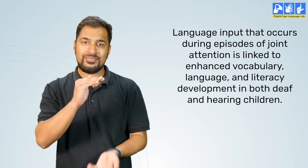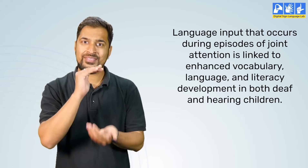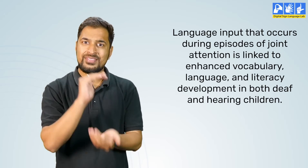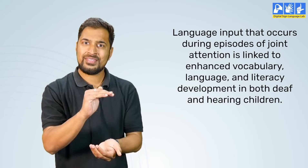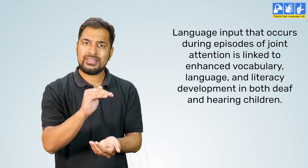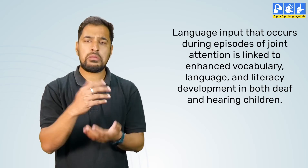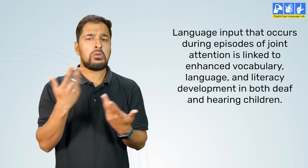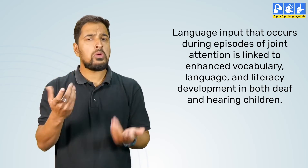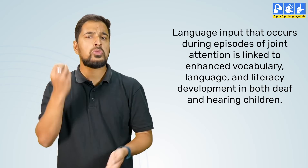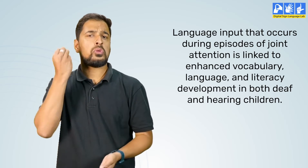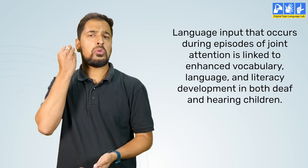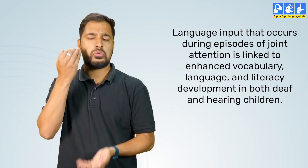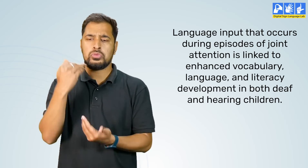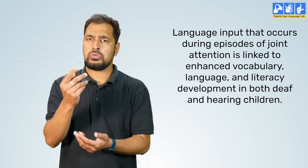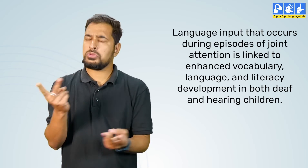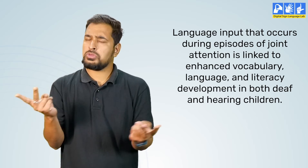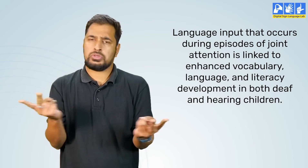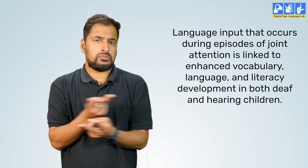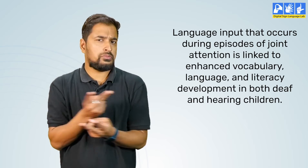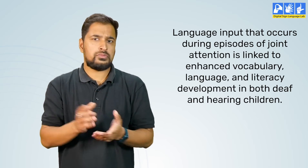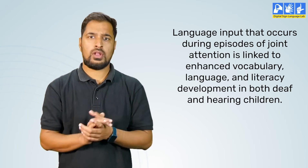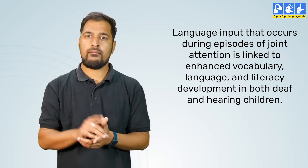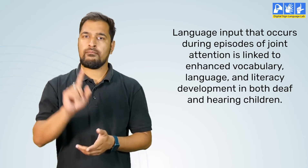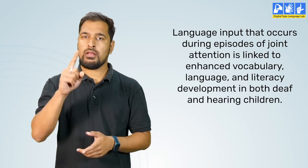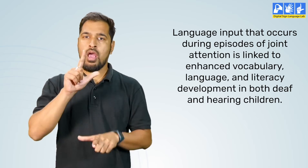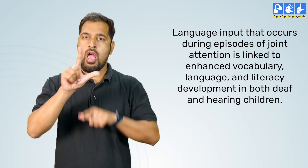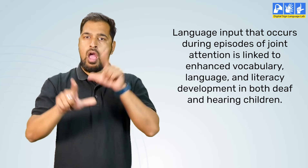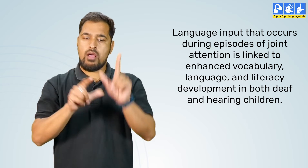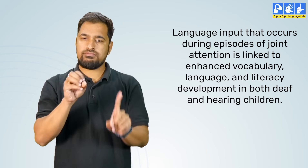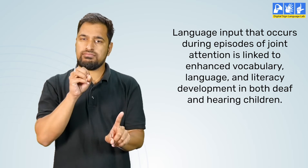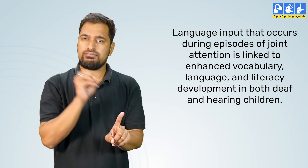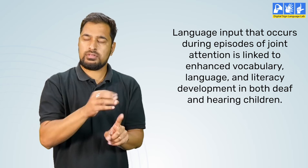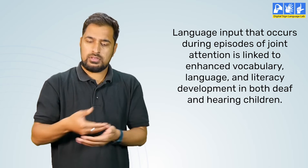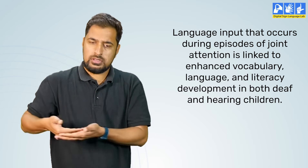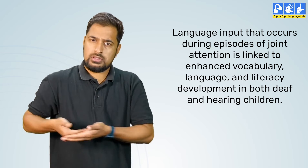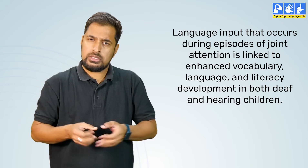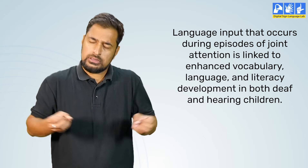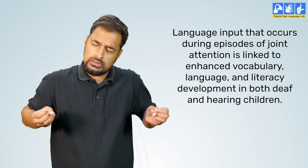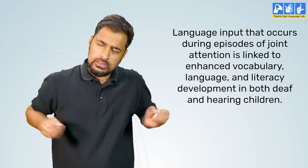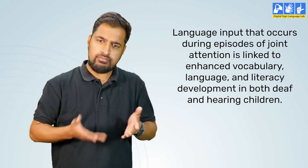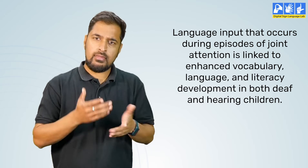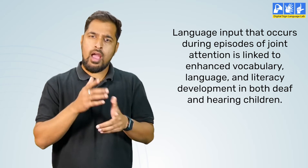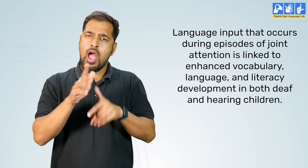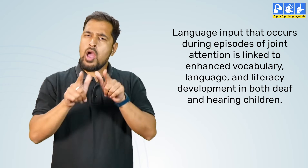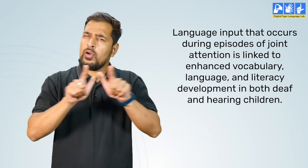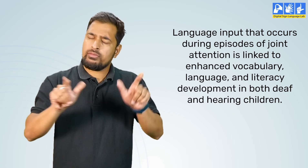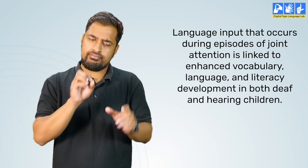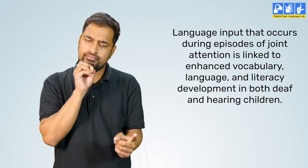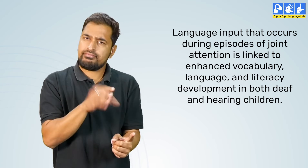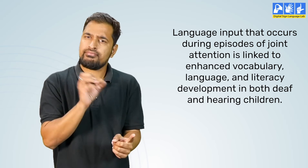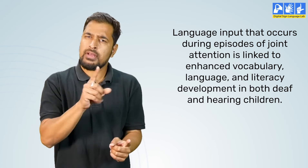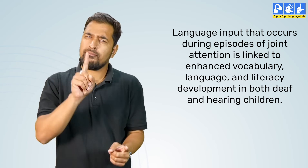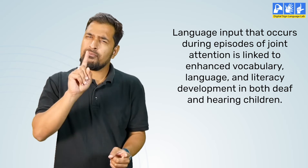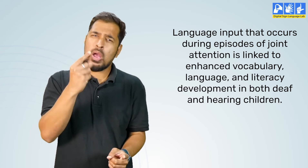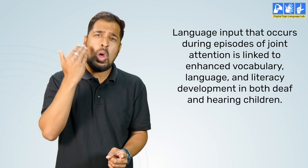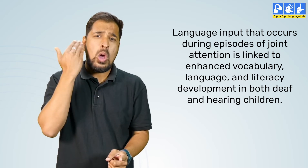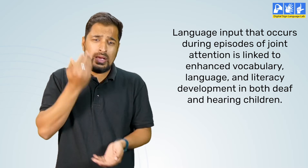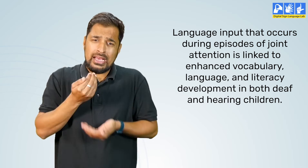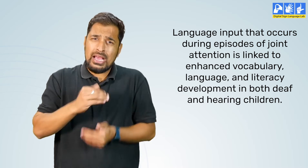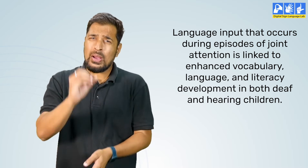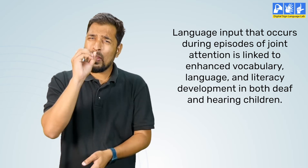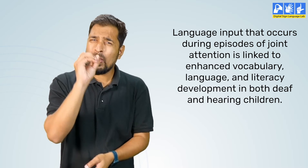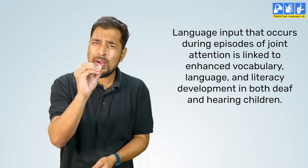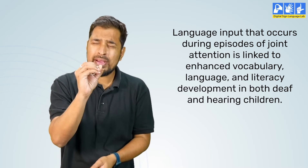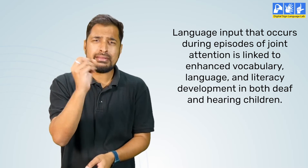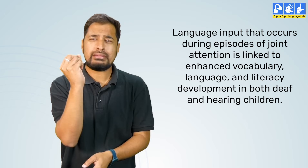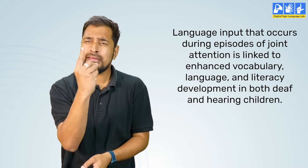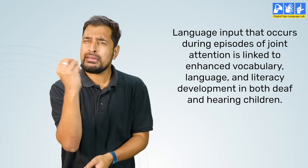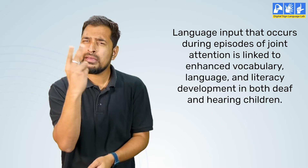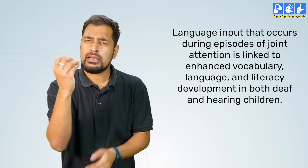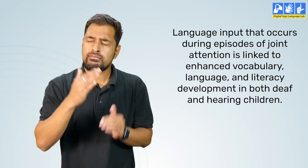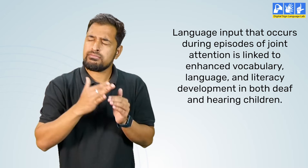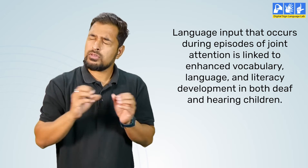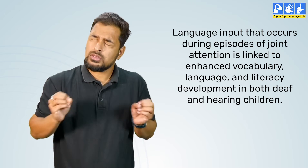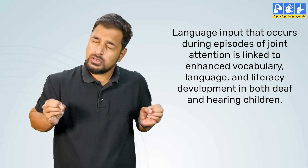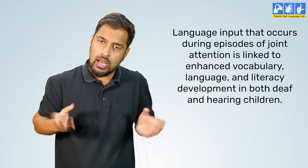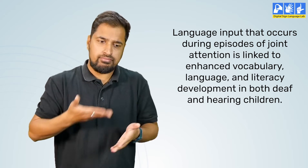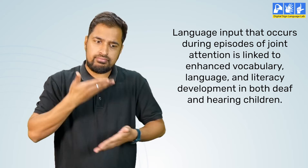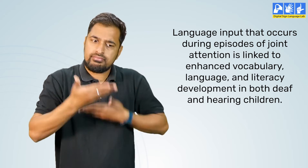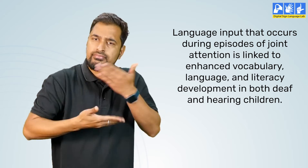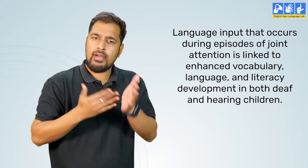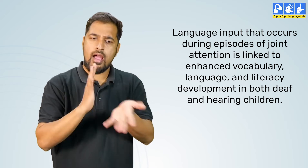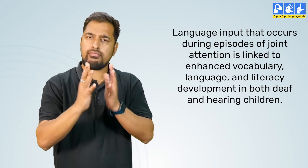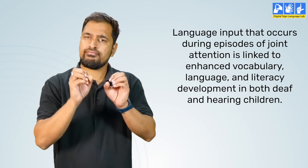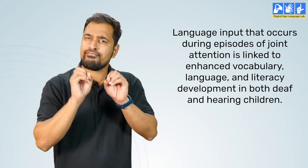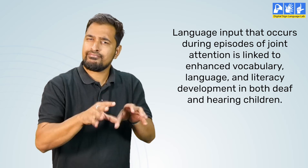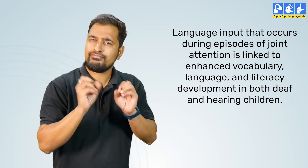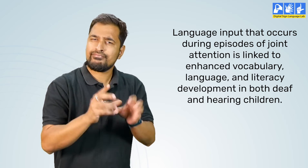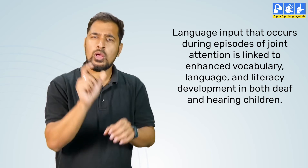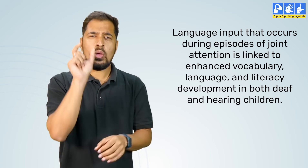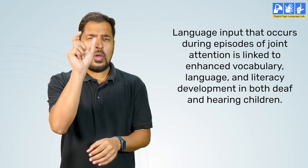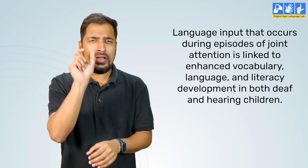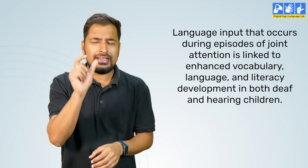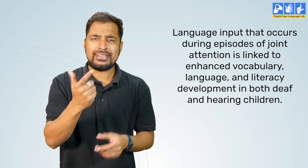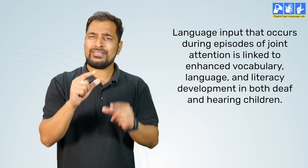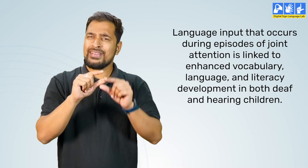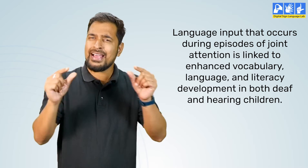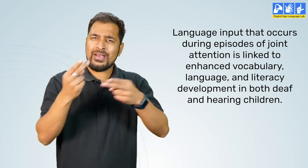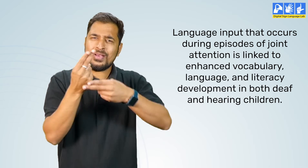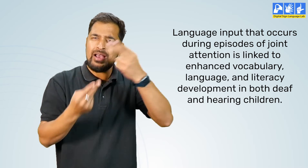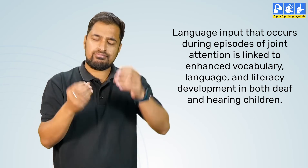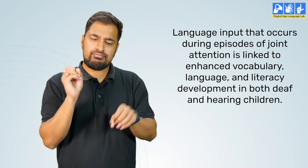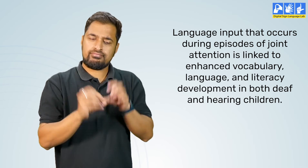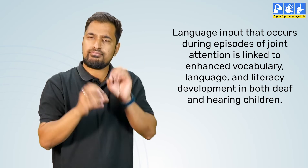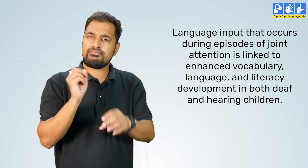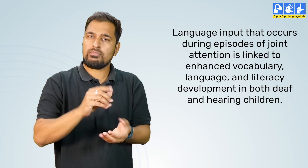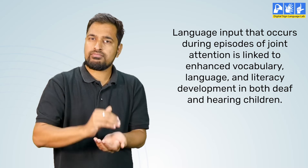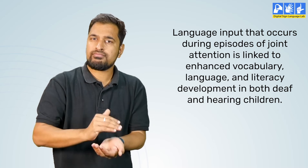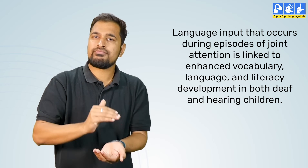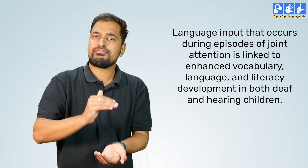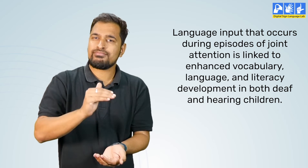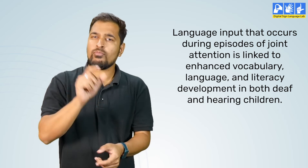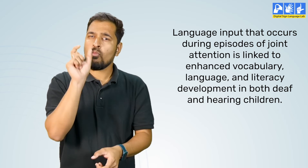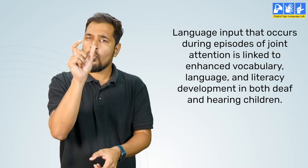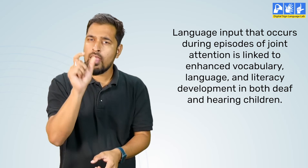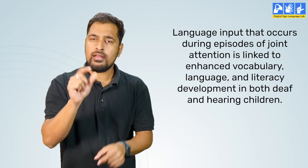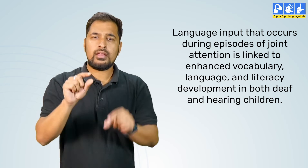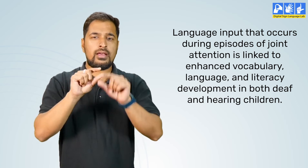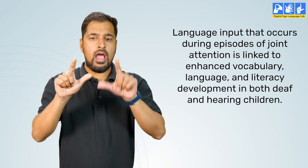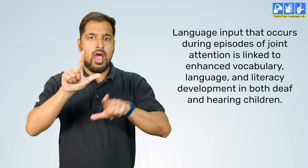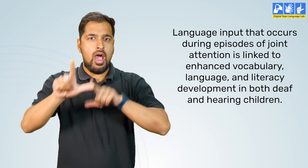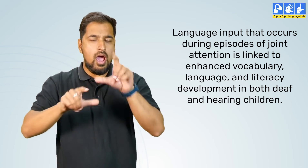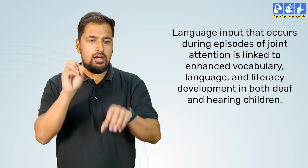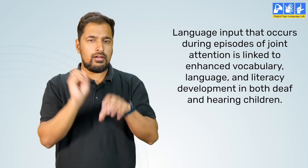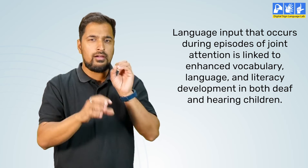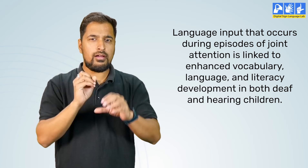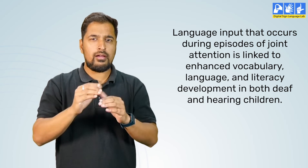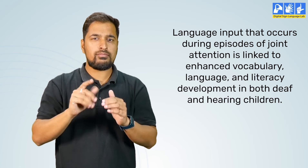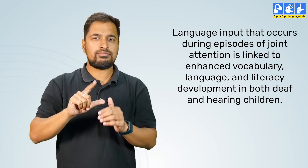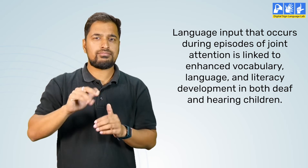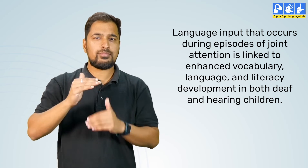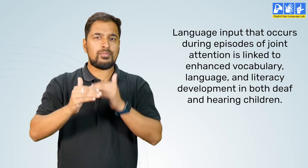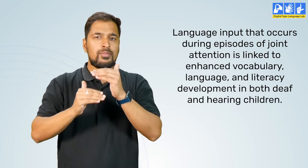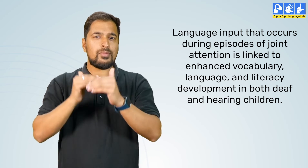When deaf and hearing children gets first language input from birth then,